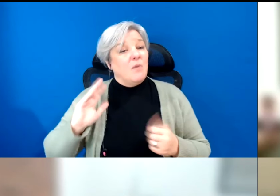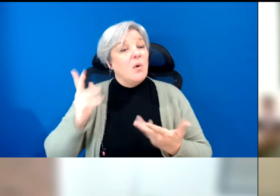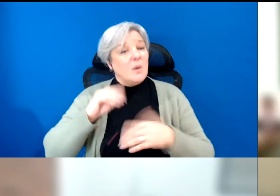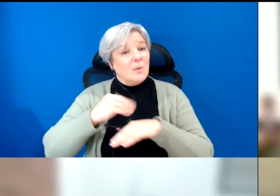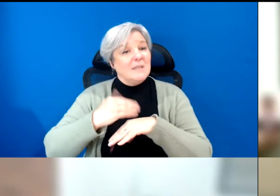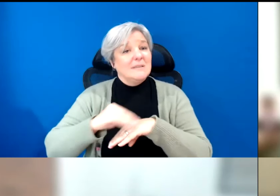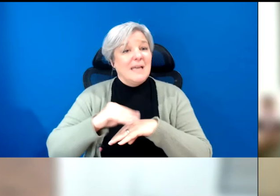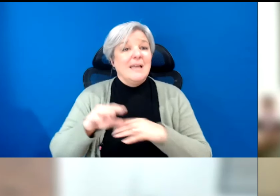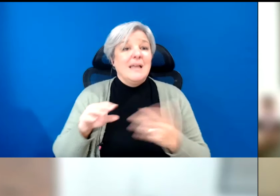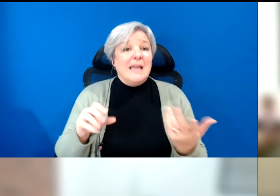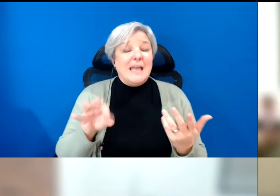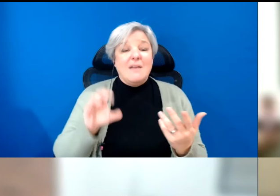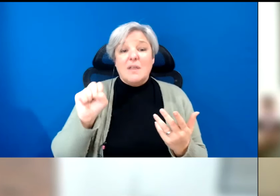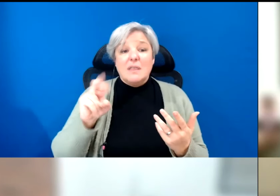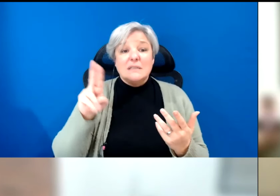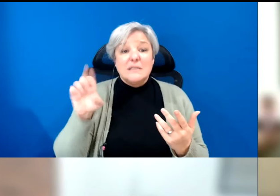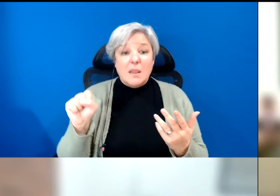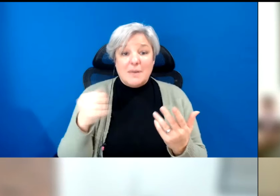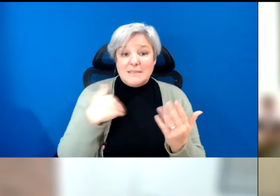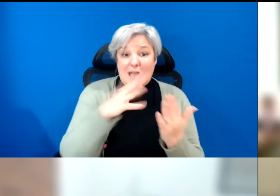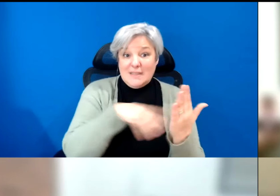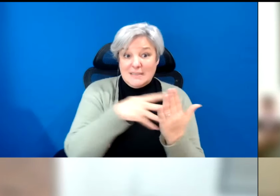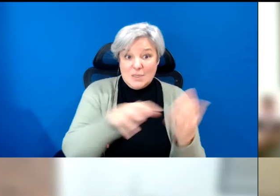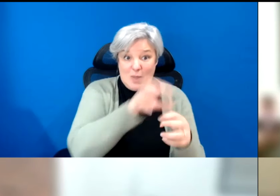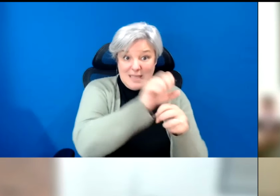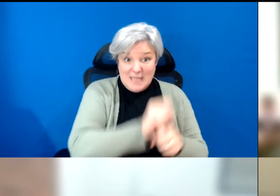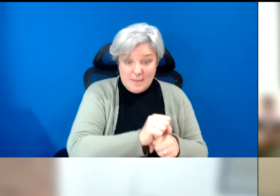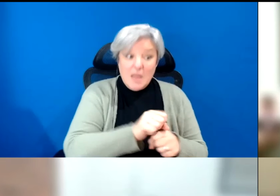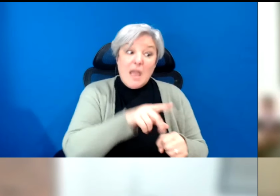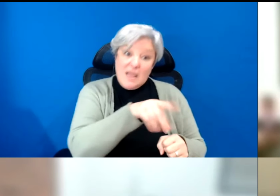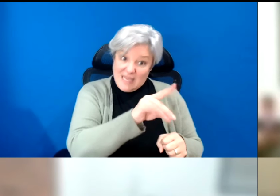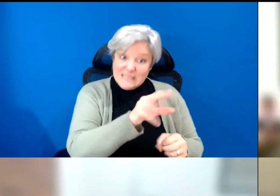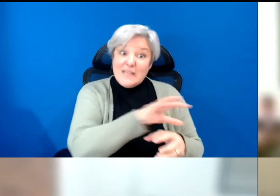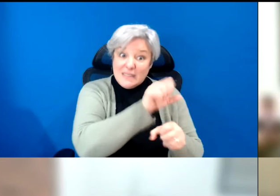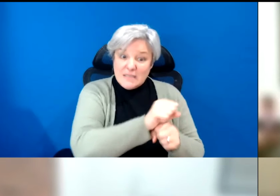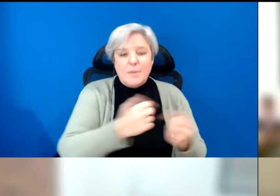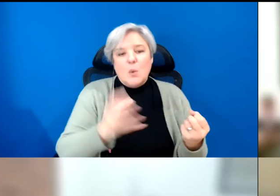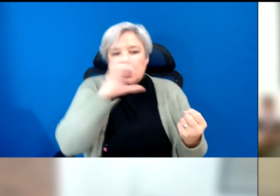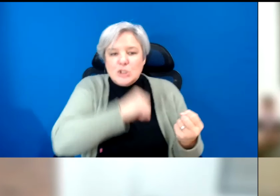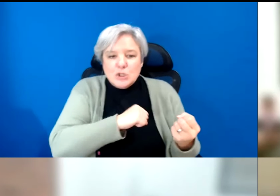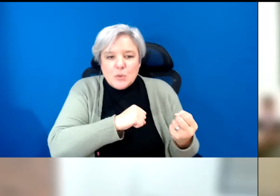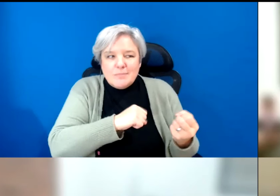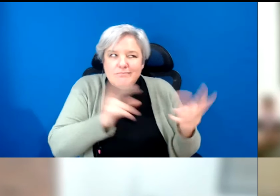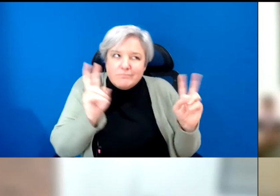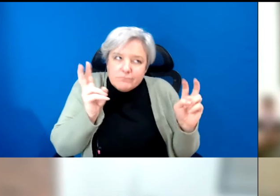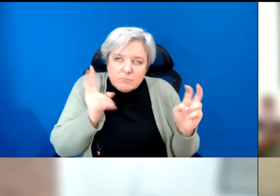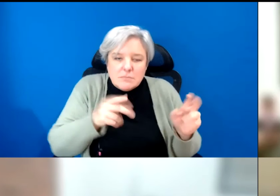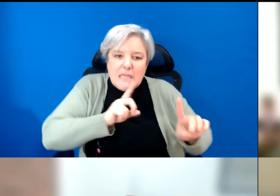had the schedule of assignments and then the student did that assignment, then it could be assumed that they were attending that week.